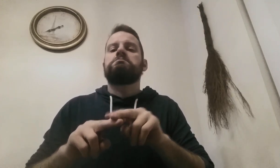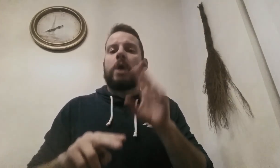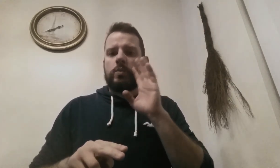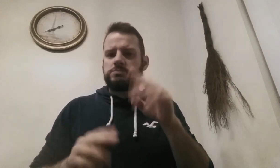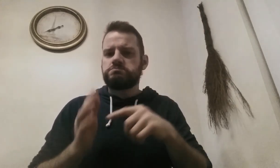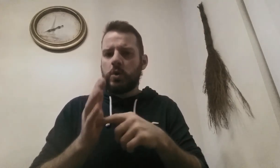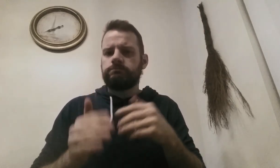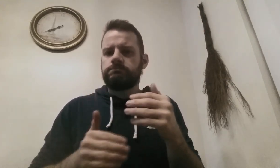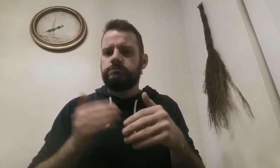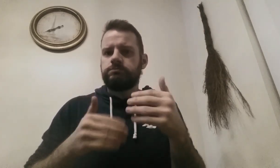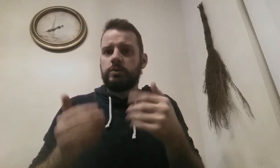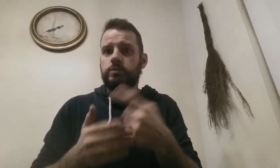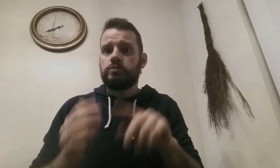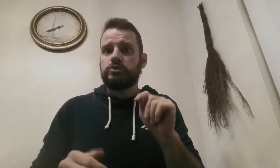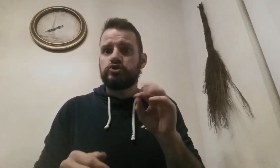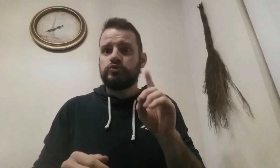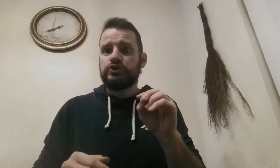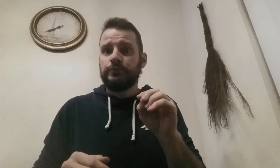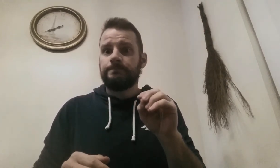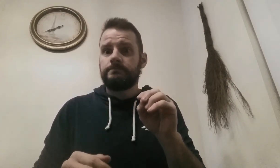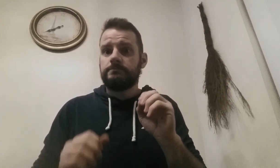I will instruct you how to make it.